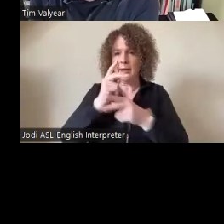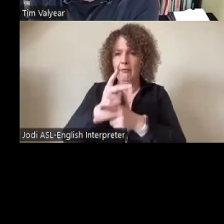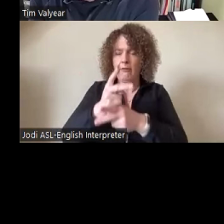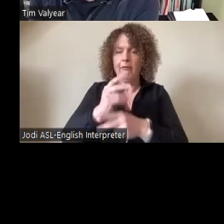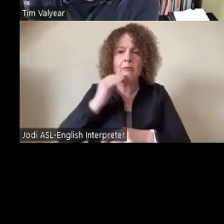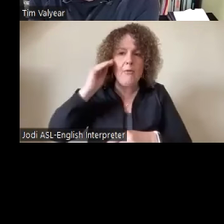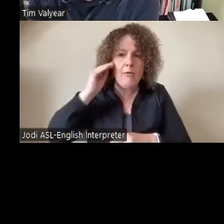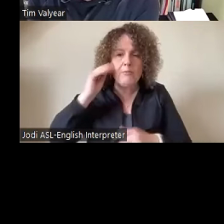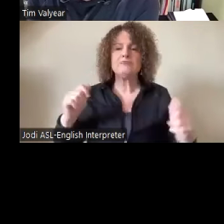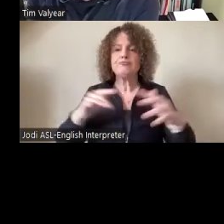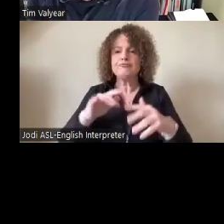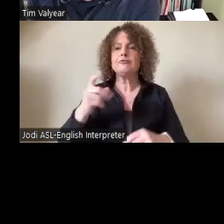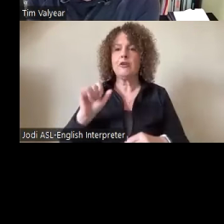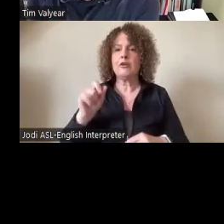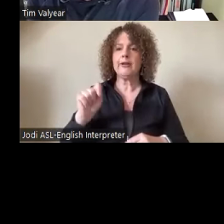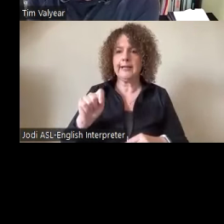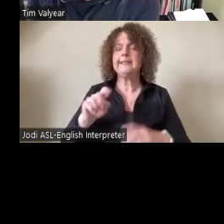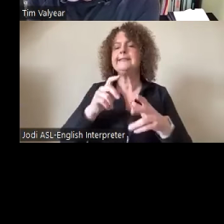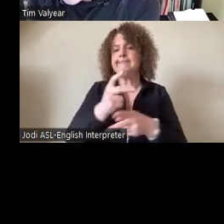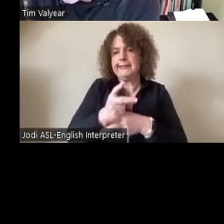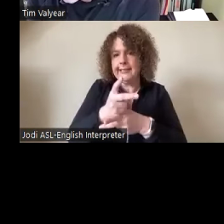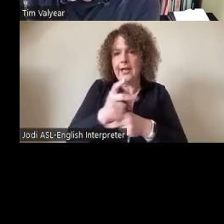March 21 with the exception of public transit, health care